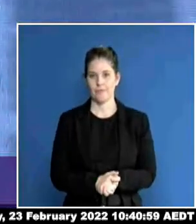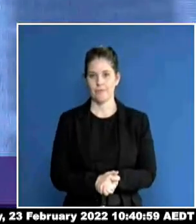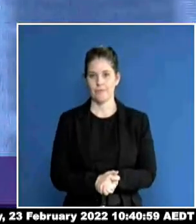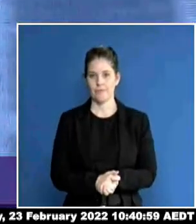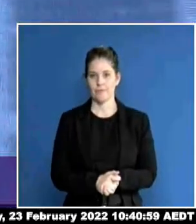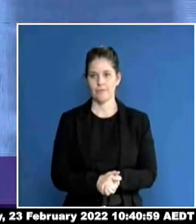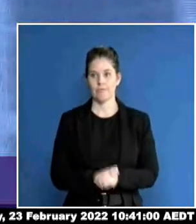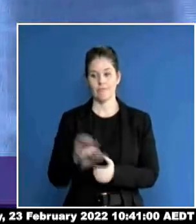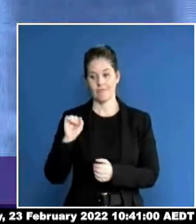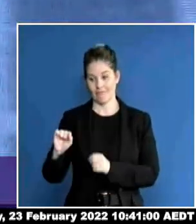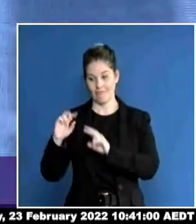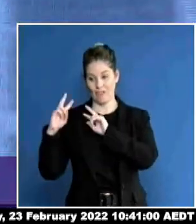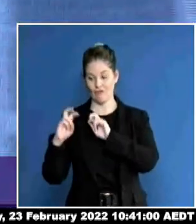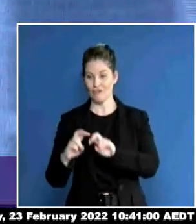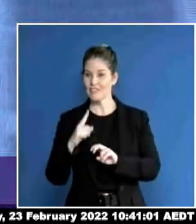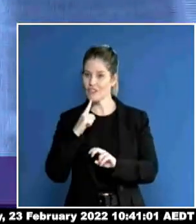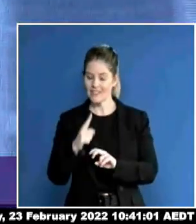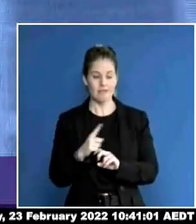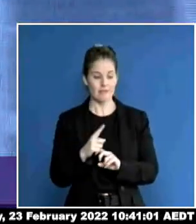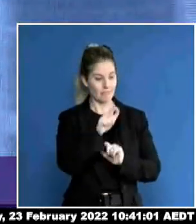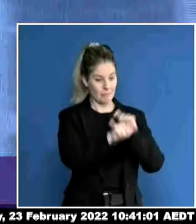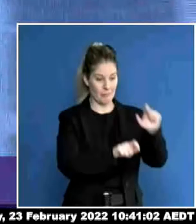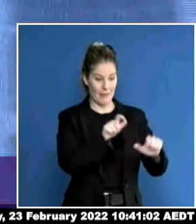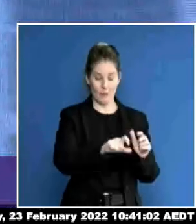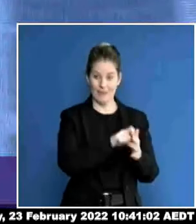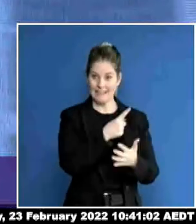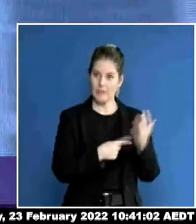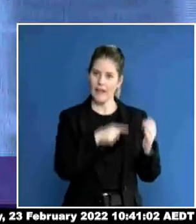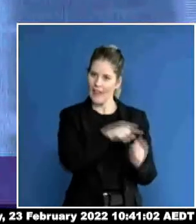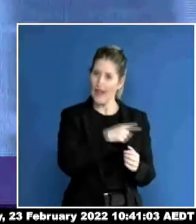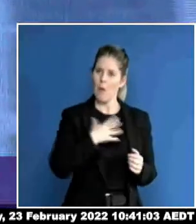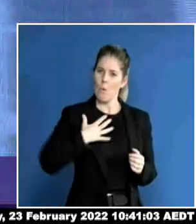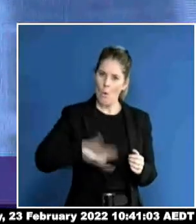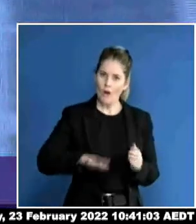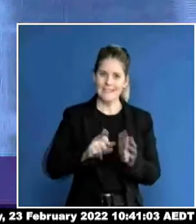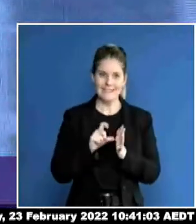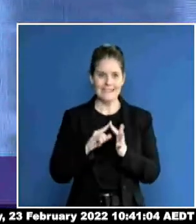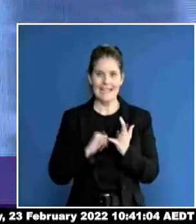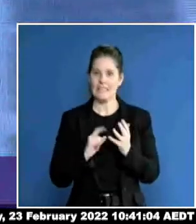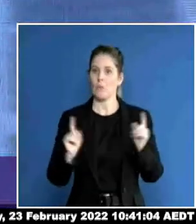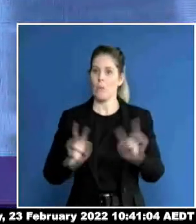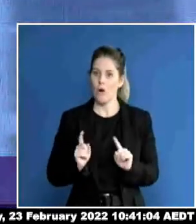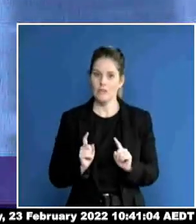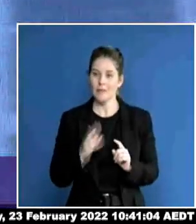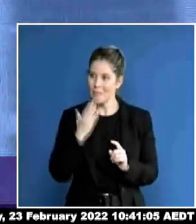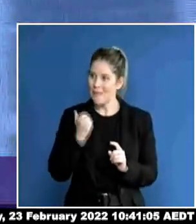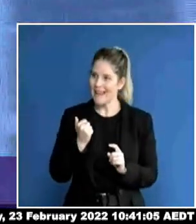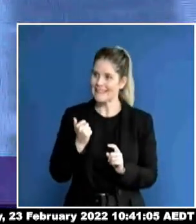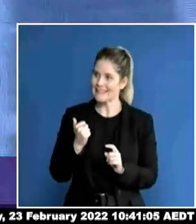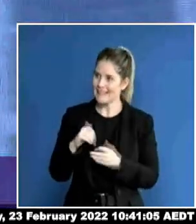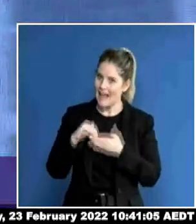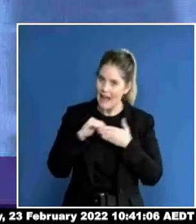wanted providers to help them to obtain confidence in their own abilities, to assist